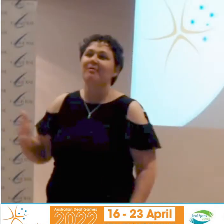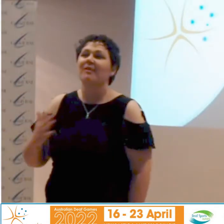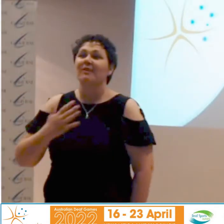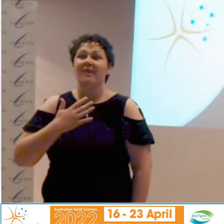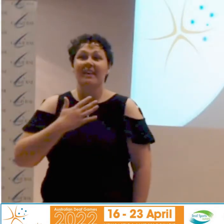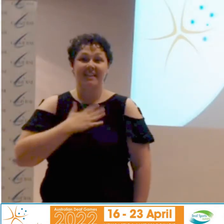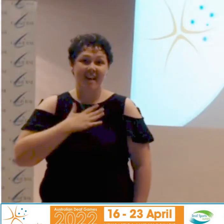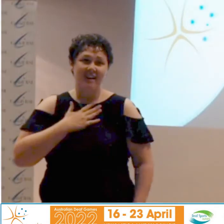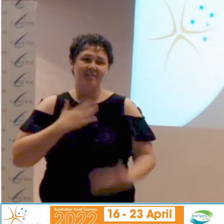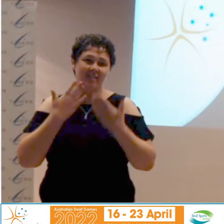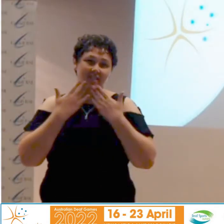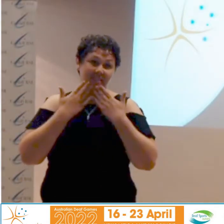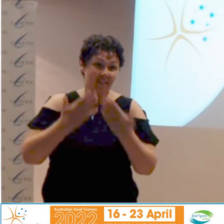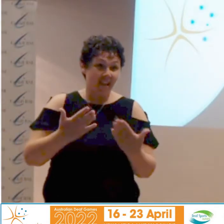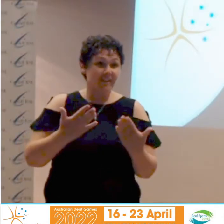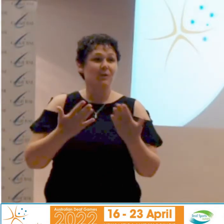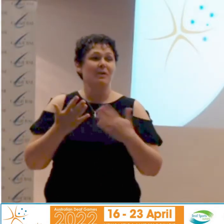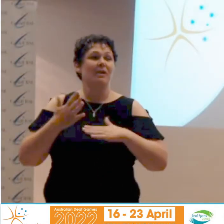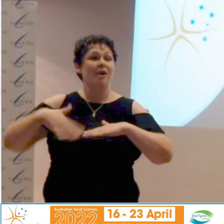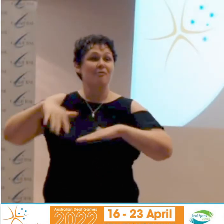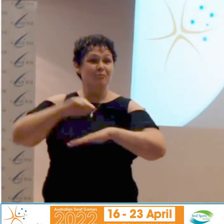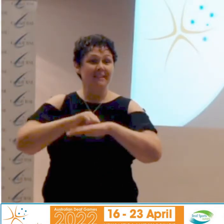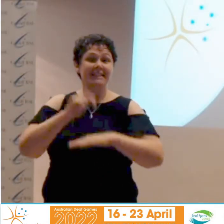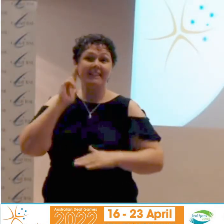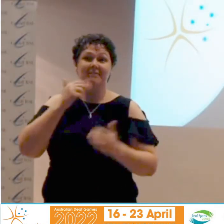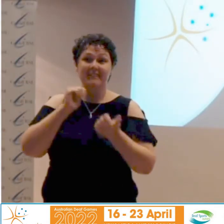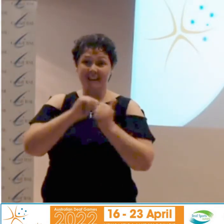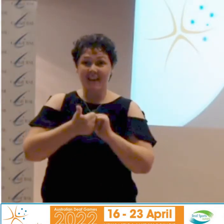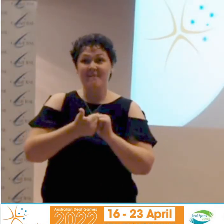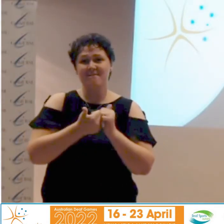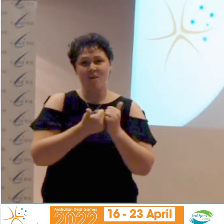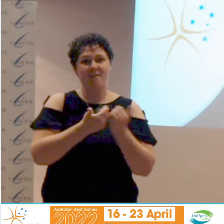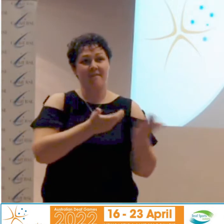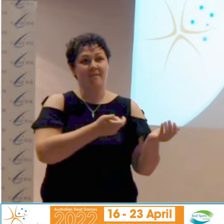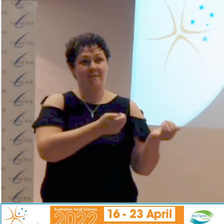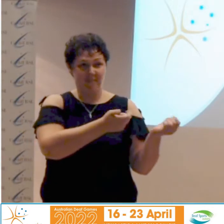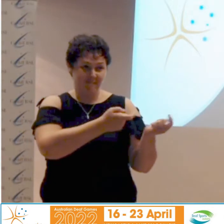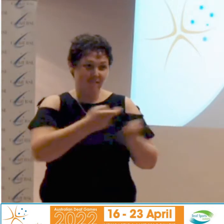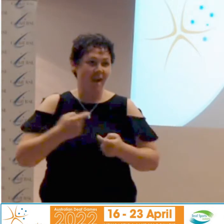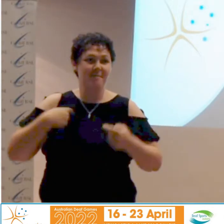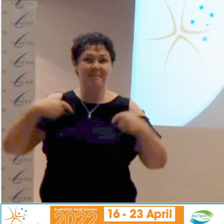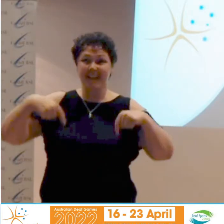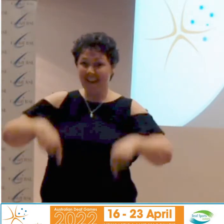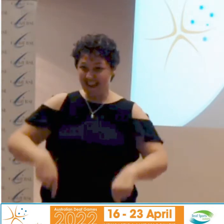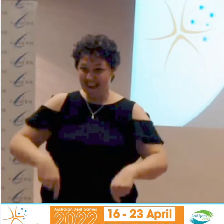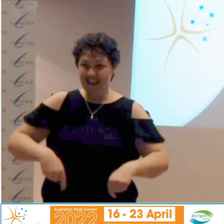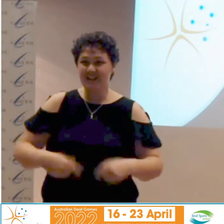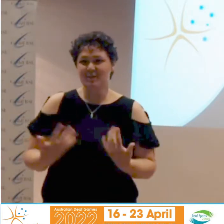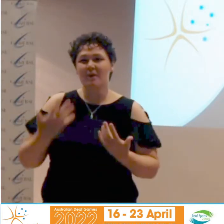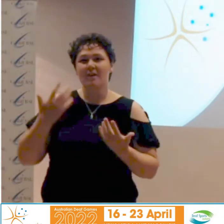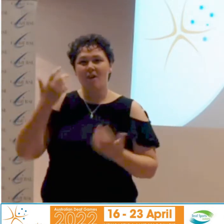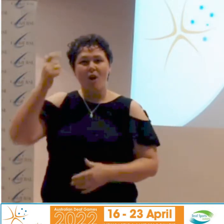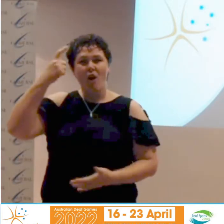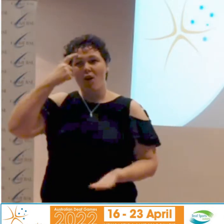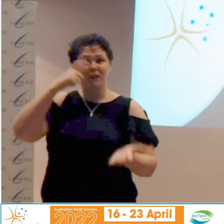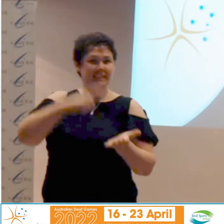hello everybody i'd like to thank the australian deaf games for inviting me here this evening